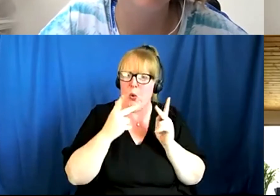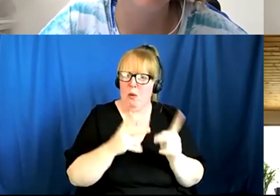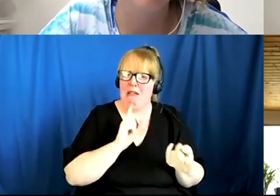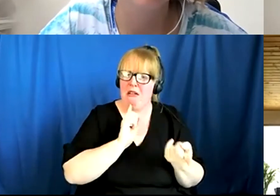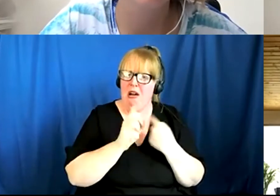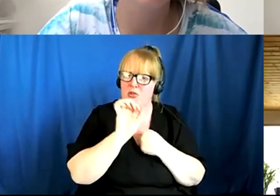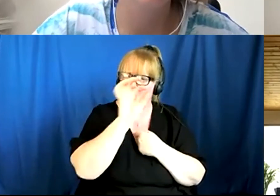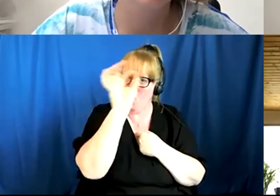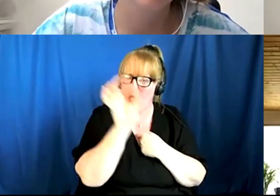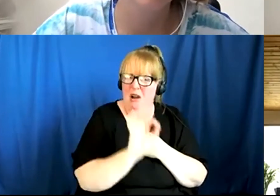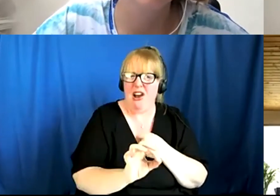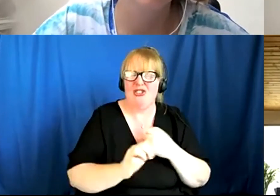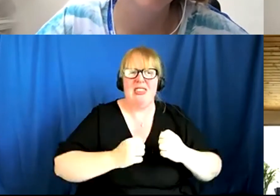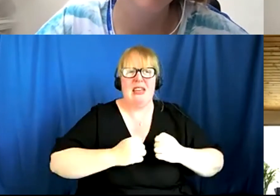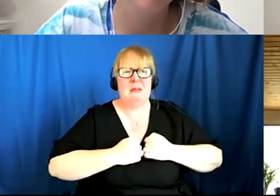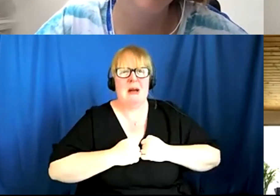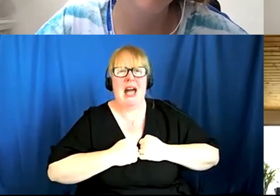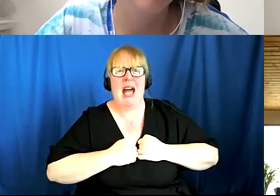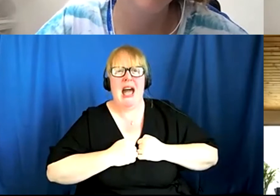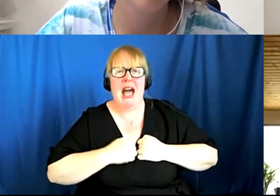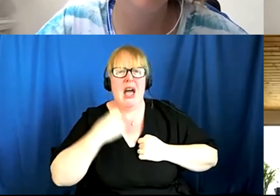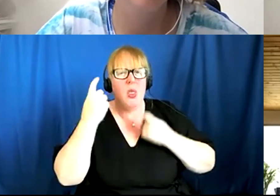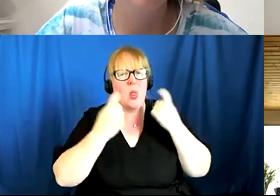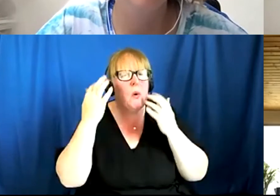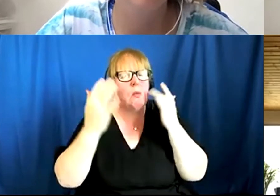So yeah, that's, that's my thoughts on that. >> ULRIKA: Yeah, thank you. How about you, Magda,